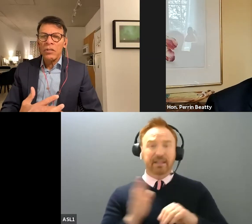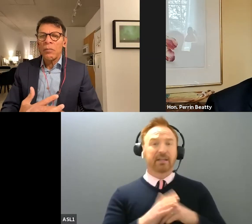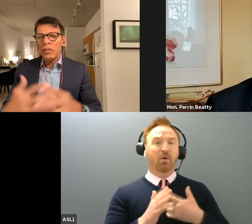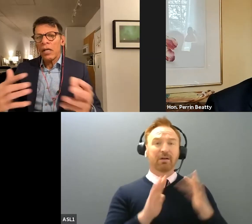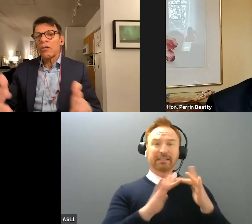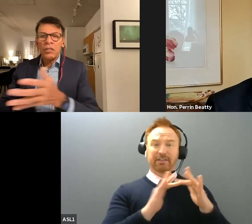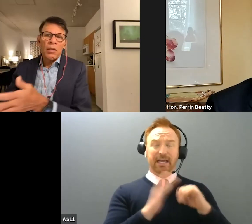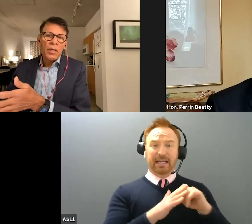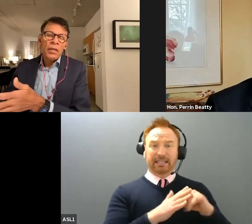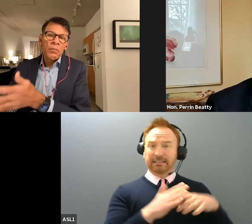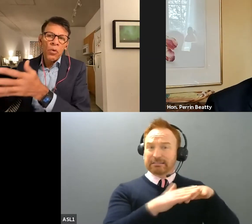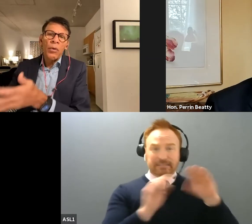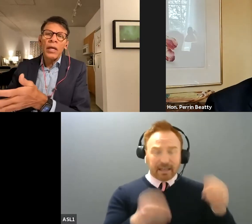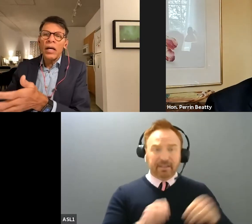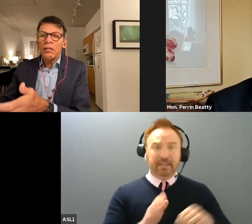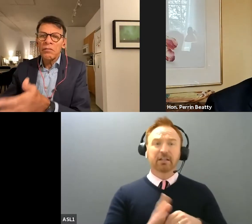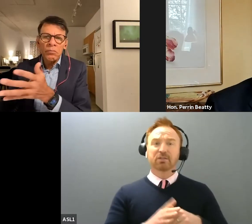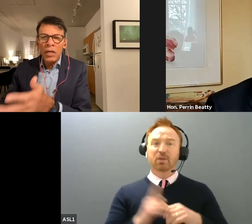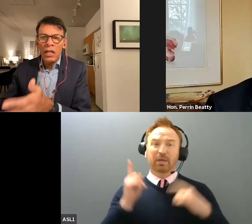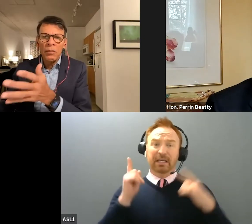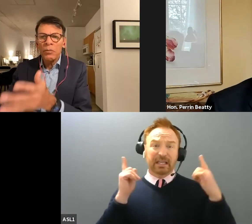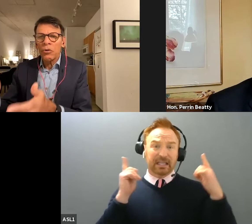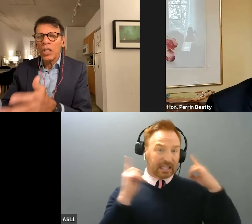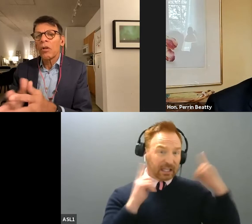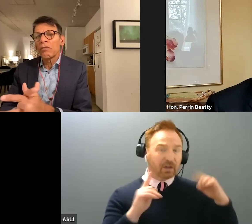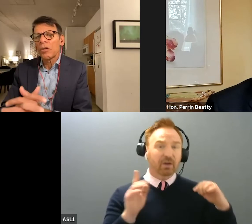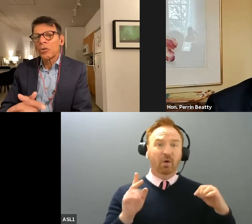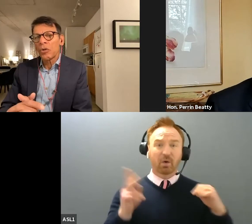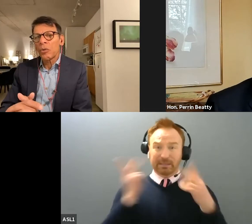some may say this may be one, we kind of need a little bit more equal for those who are working